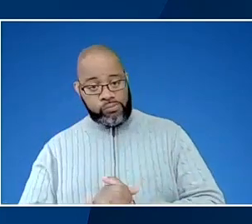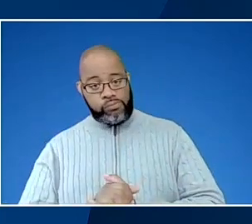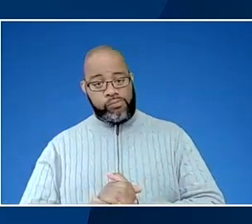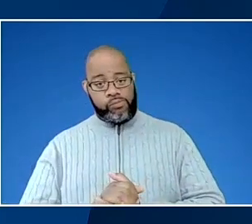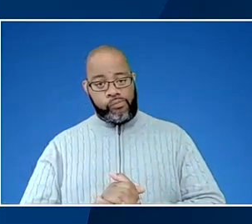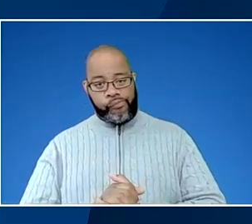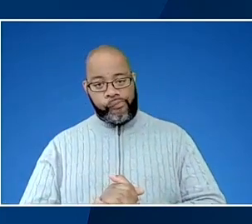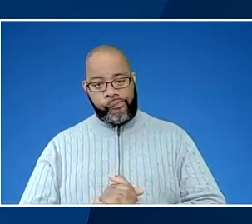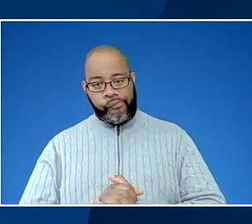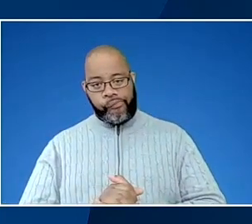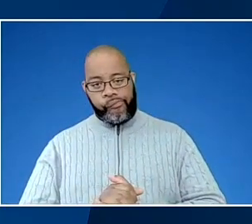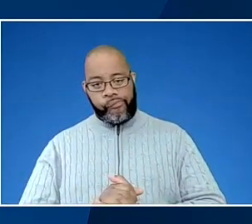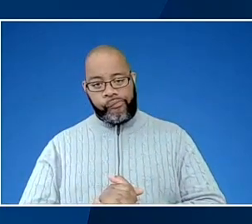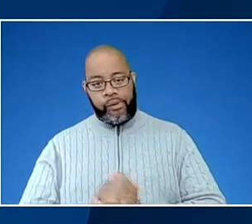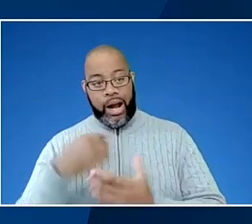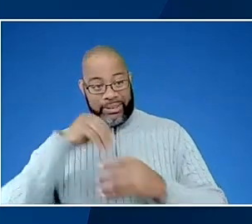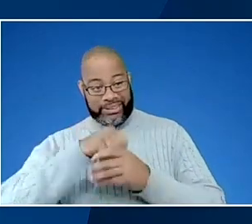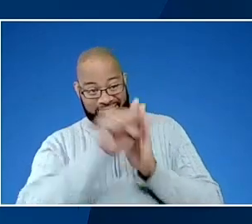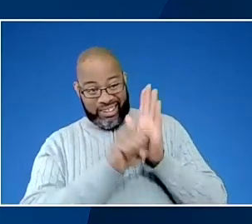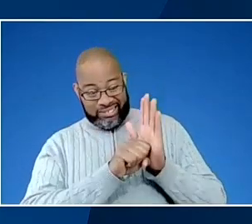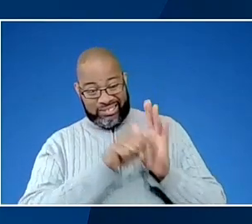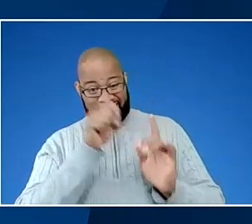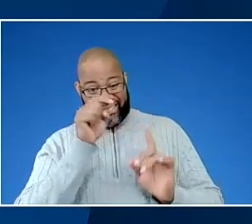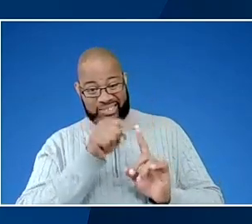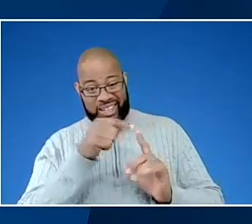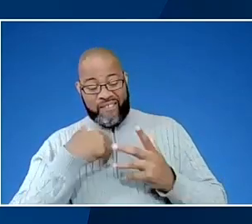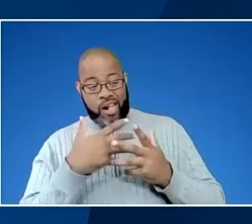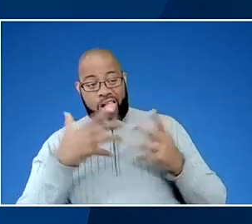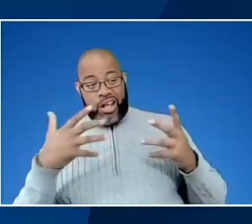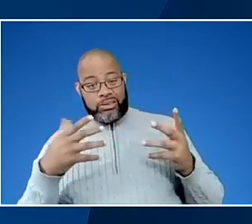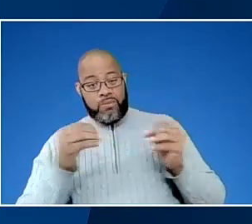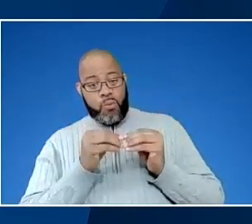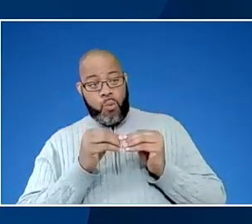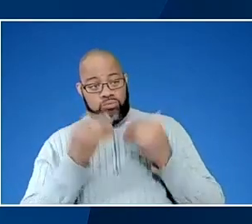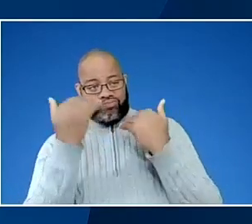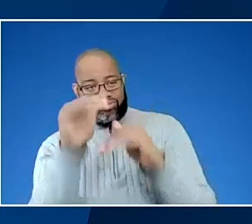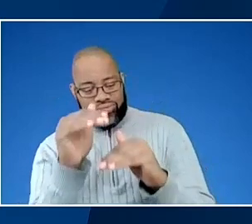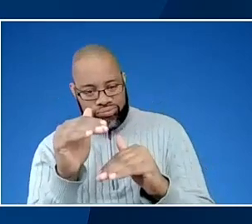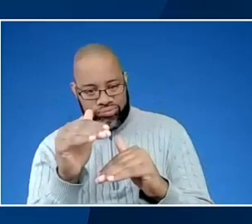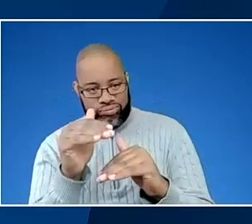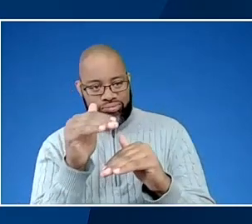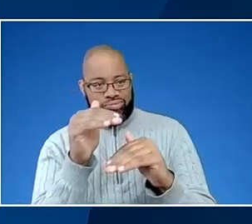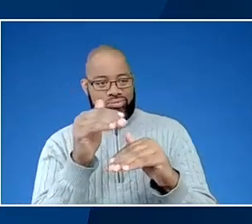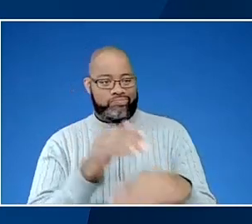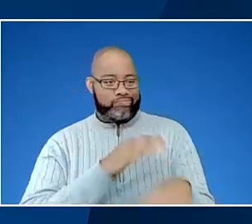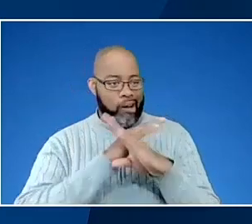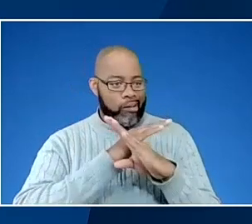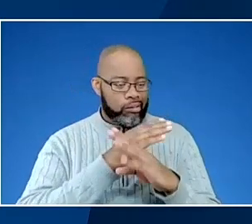I'm in a state where it is a lot more restrictive and prohibitive for